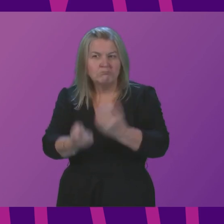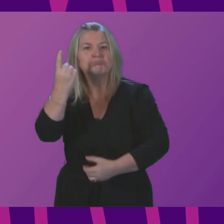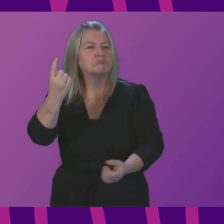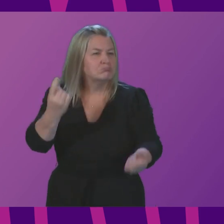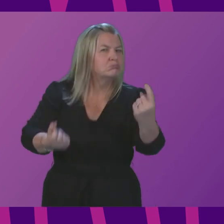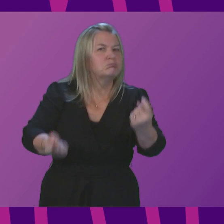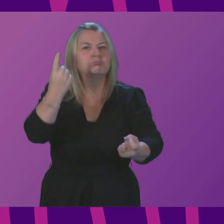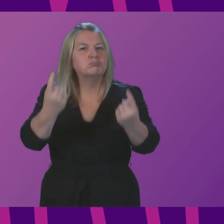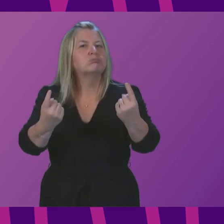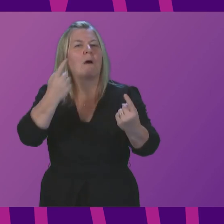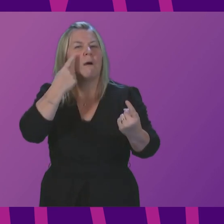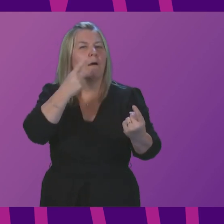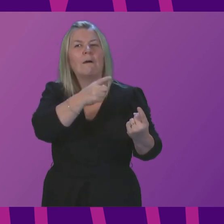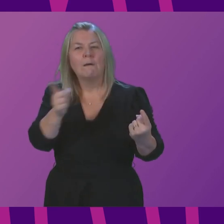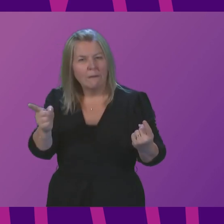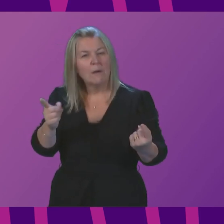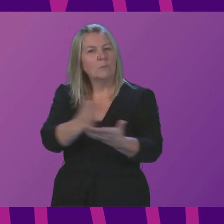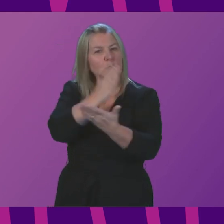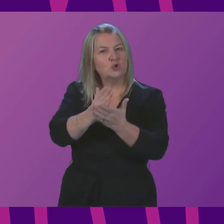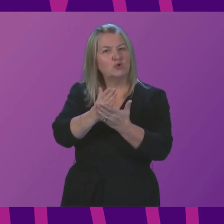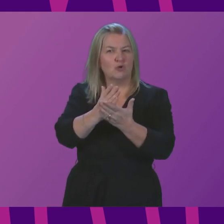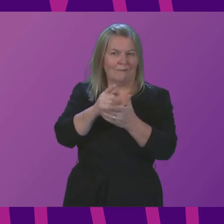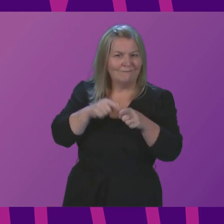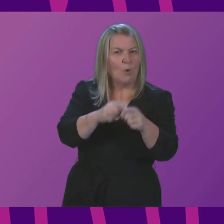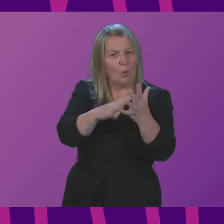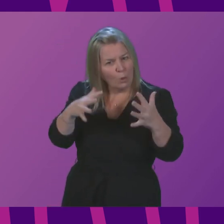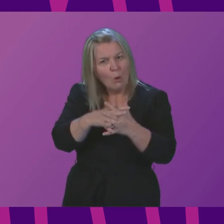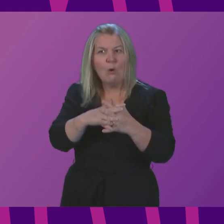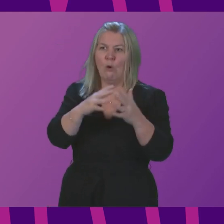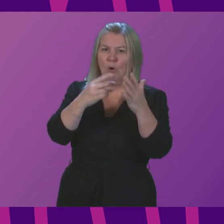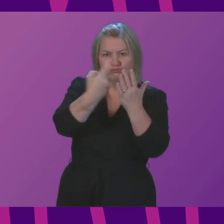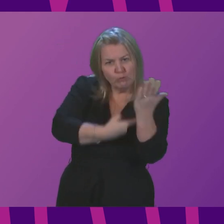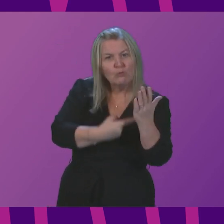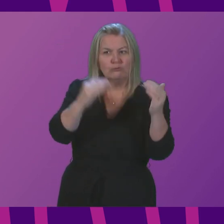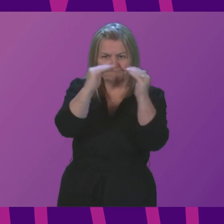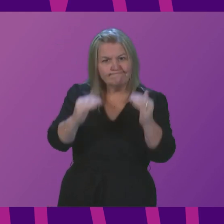and loading sites to ensure compliance with the strict waste shipment regulations. SEPA